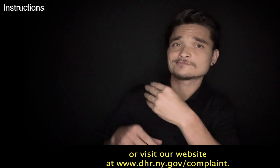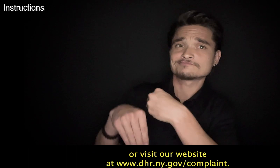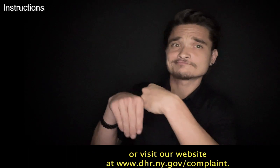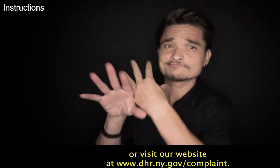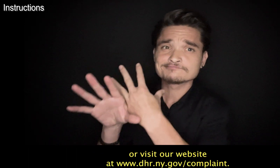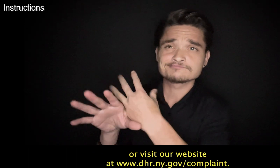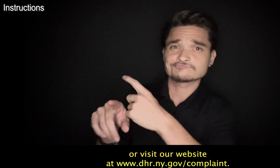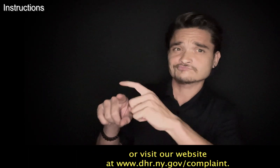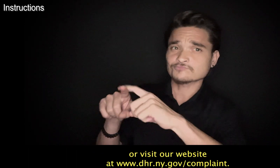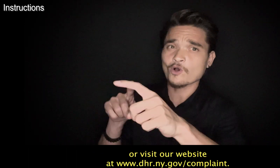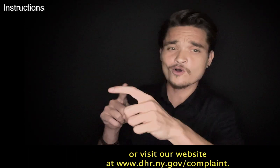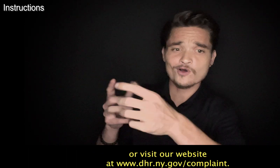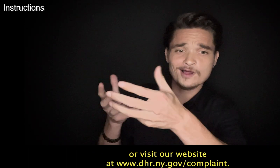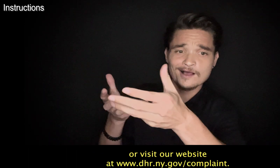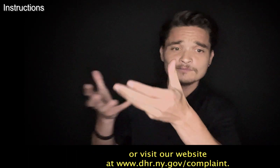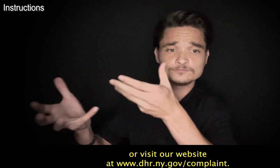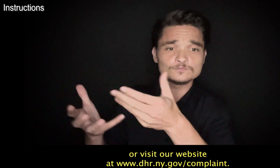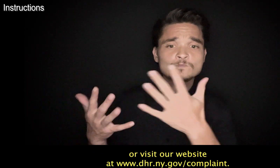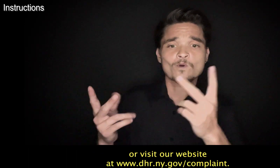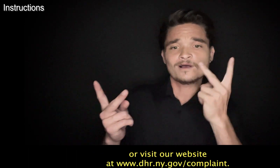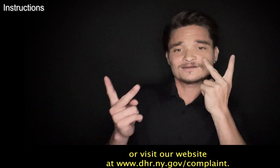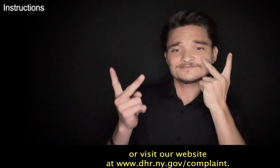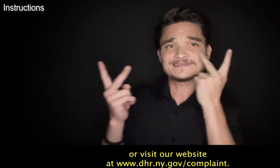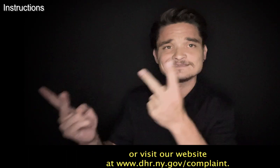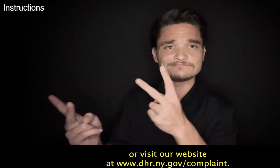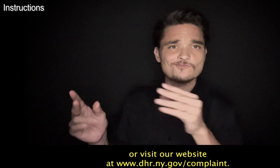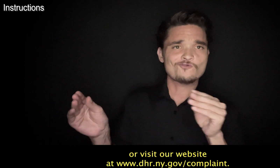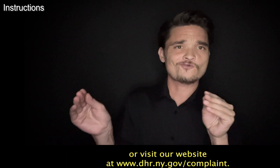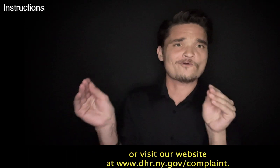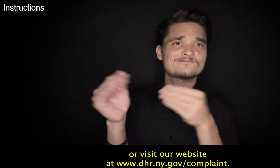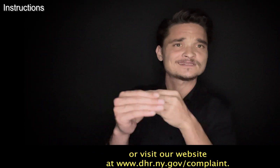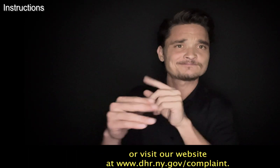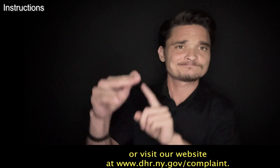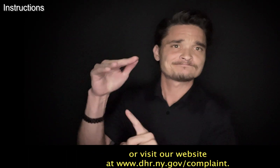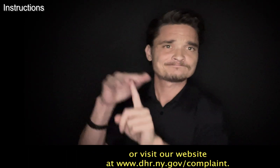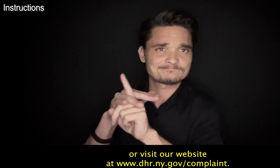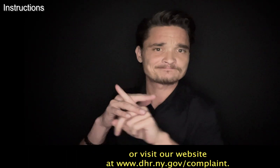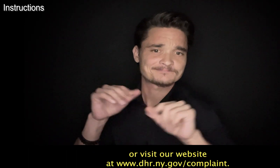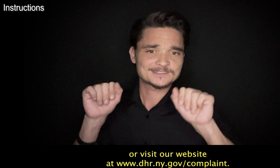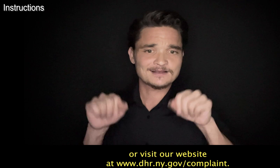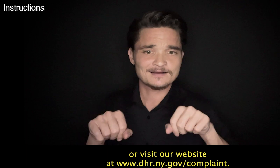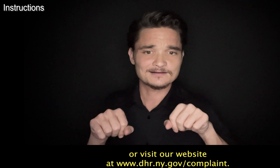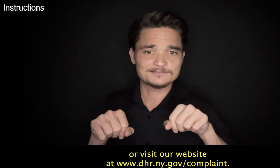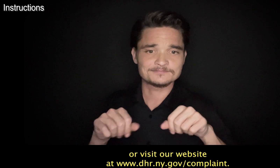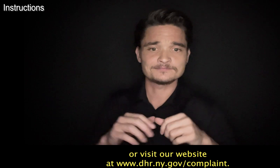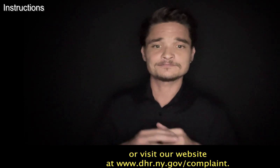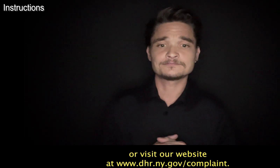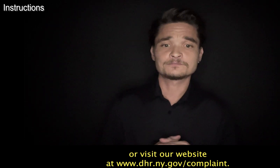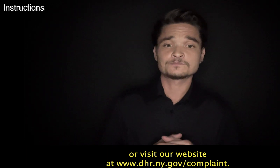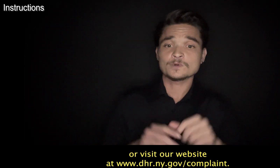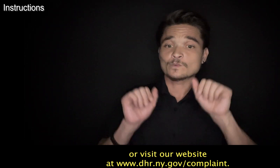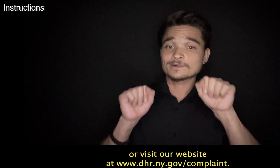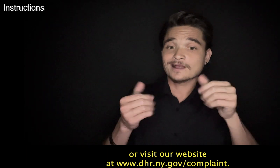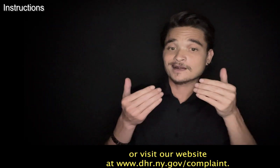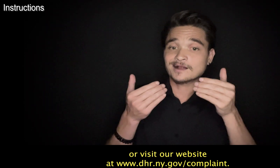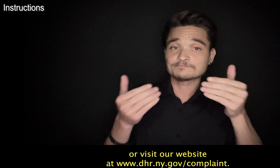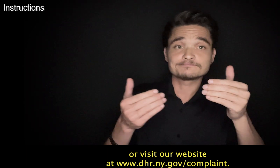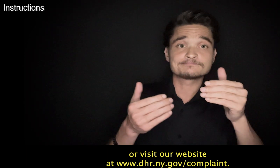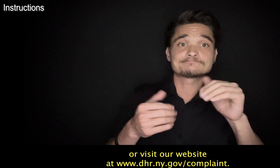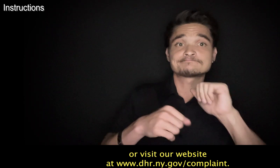or visit our website at www.dhr.ny.gov/complaint.